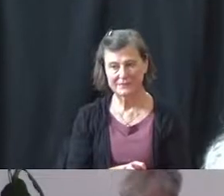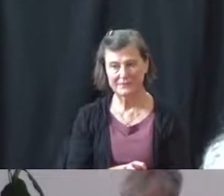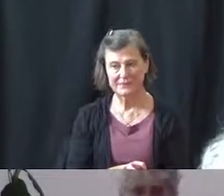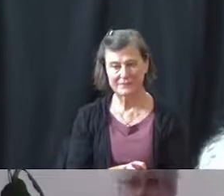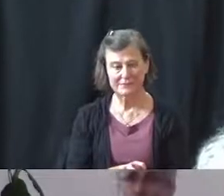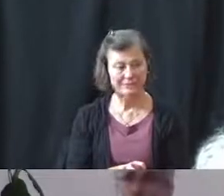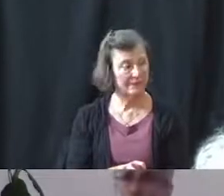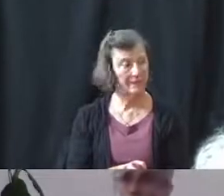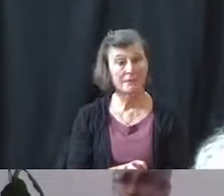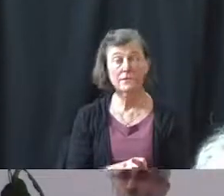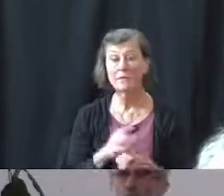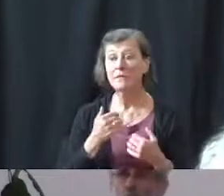We have a couple of announcements.